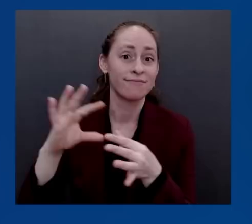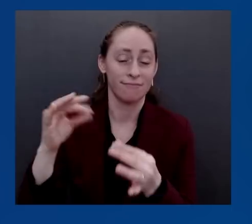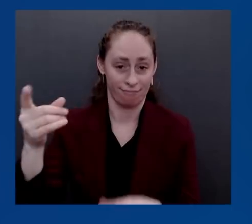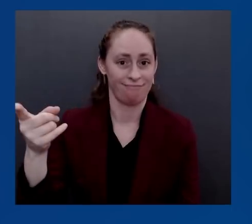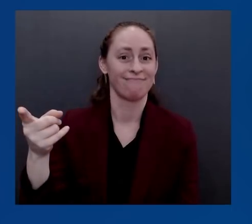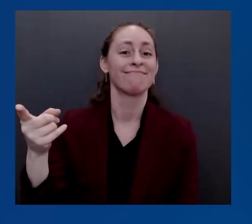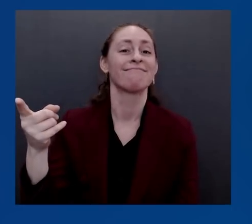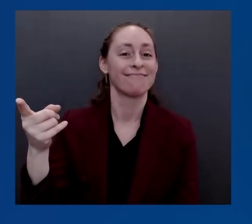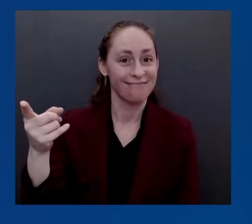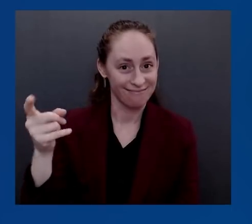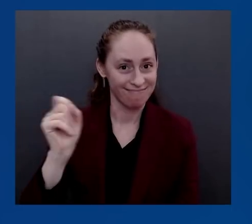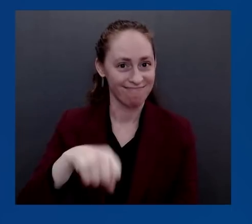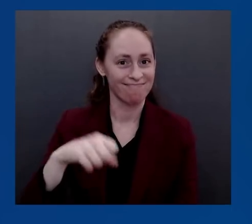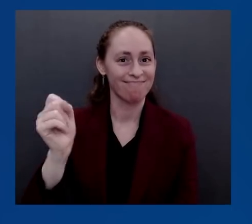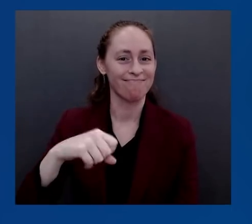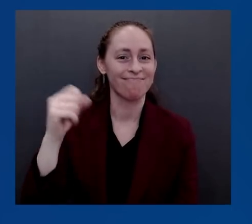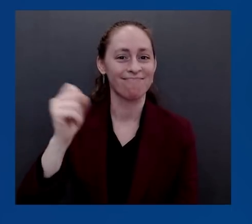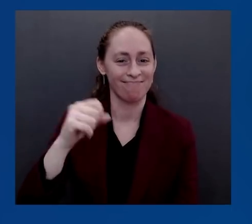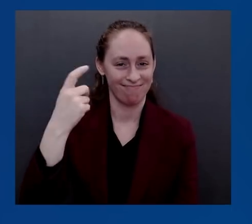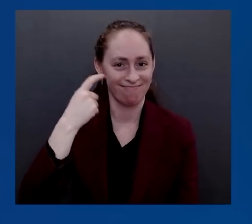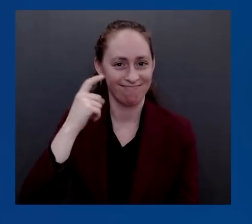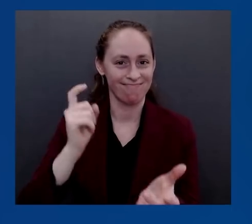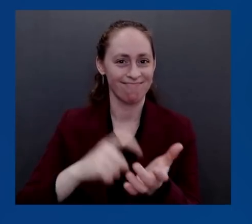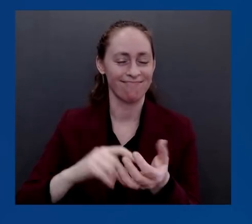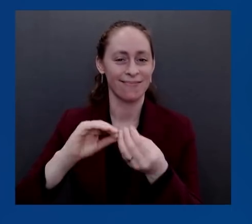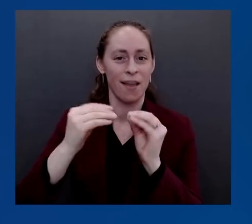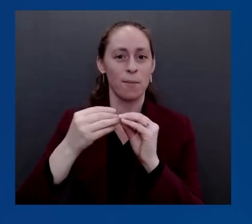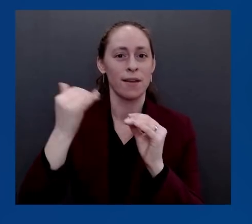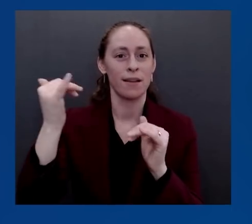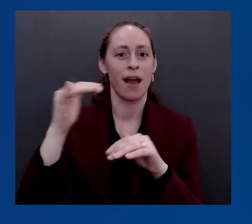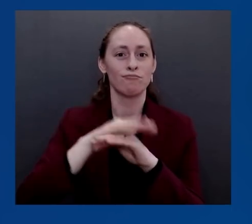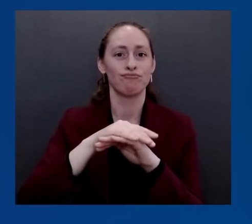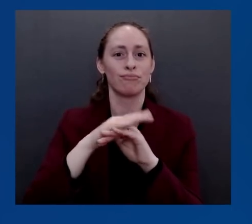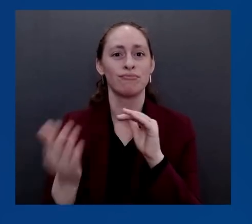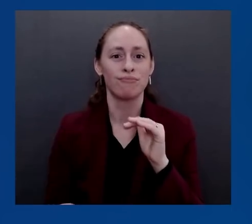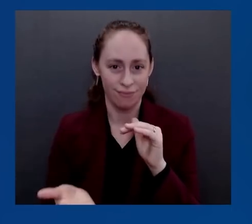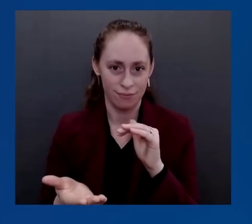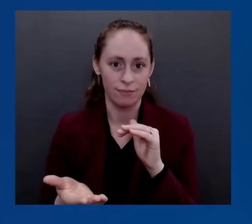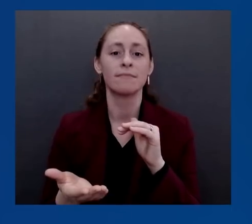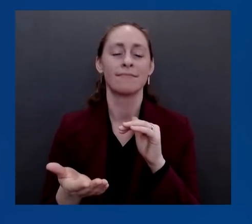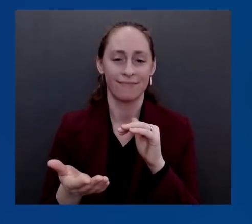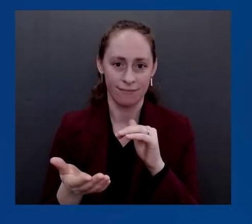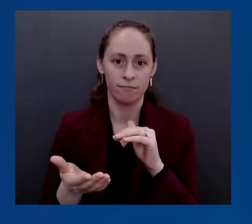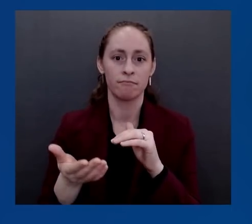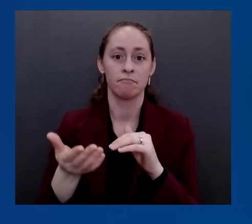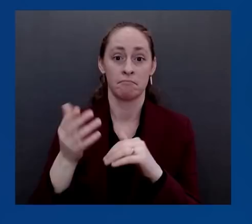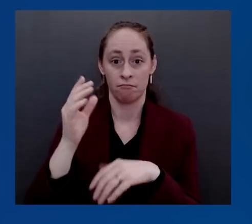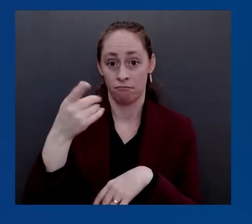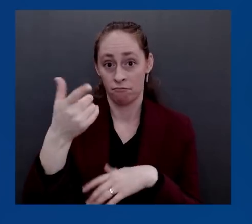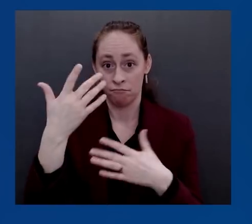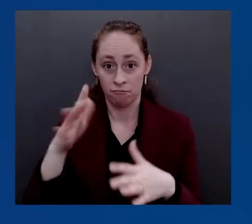Vaccination and boosting will be critical in maintaining that downward trajectory,